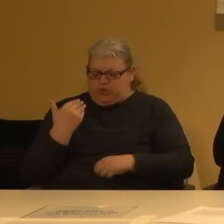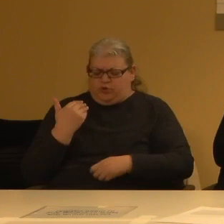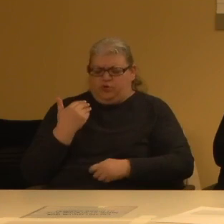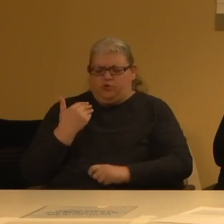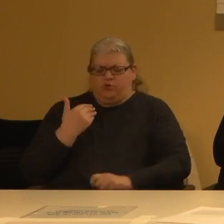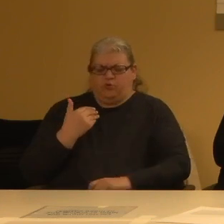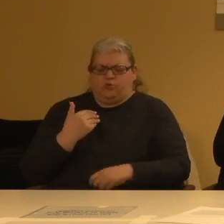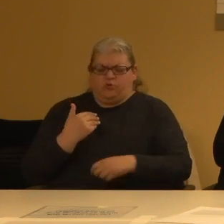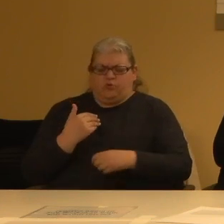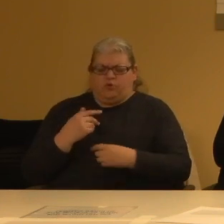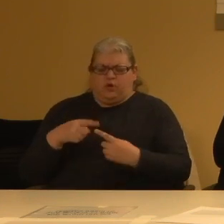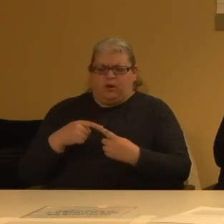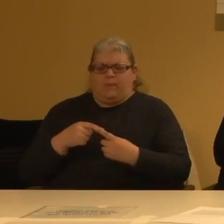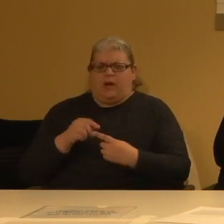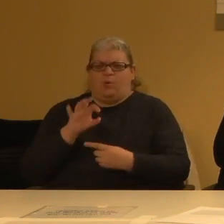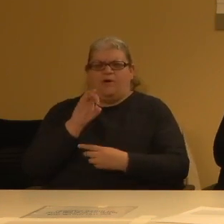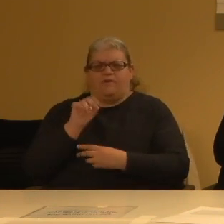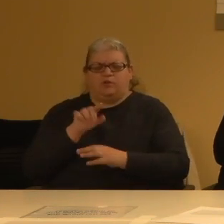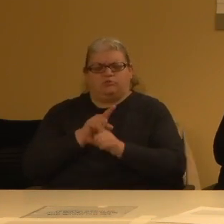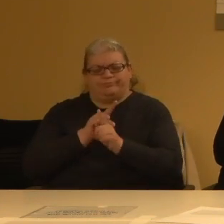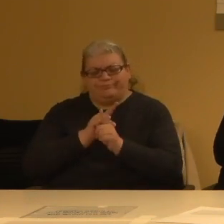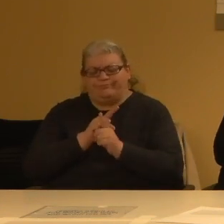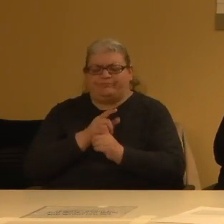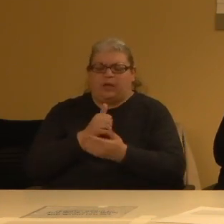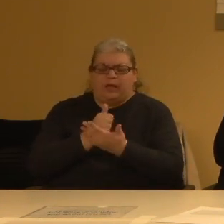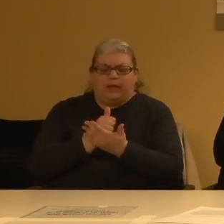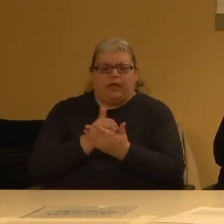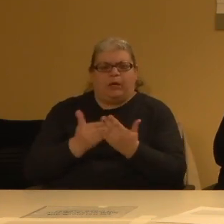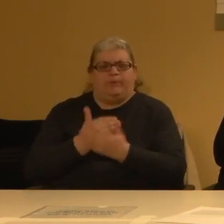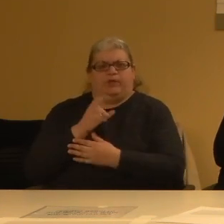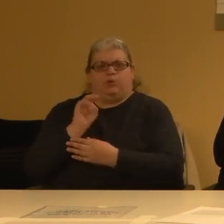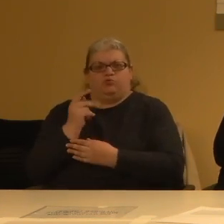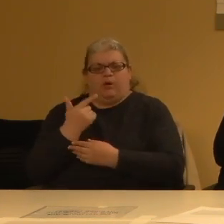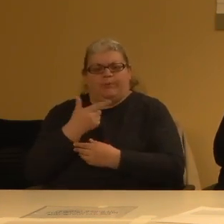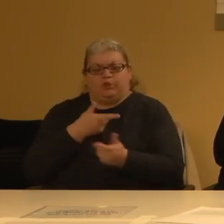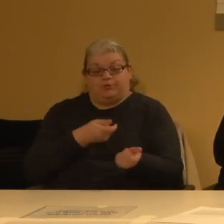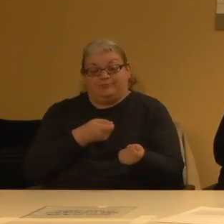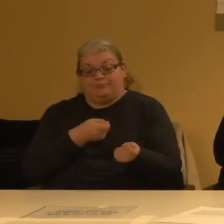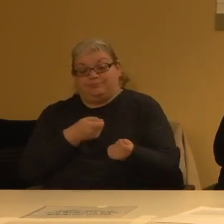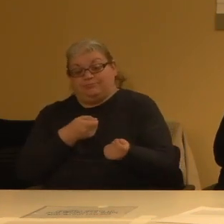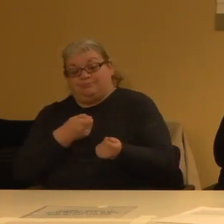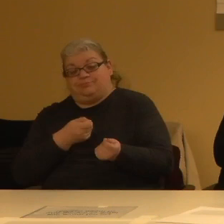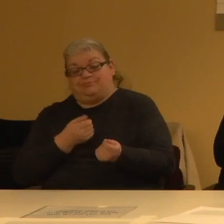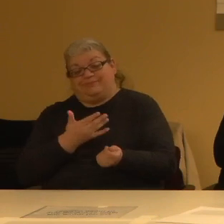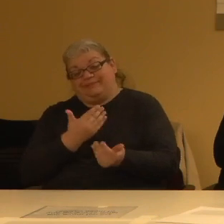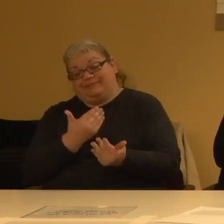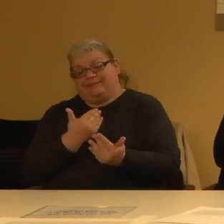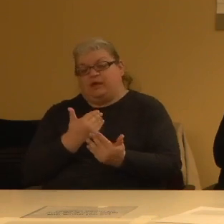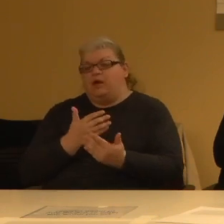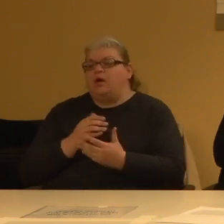sort of fostering and shepherding new dramaturges into the fold a little bit. So part of where this is coming from, this answer is coming